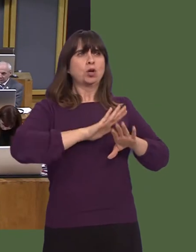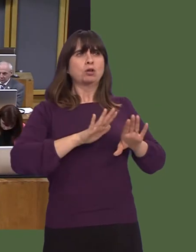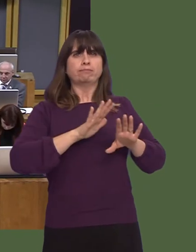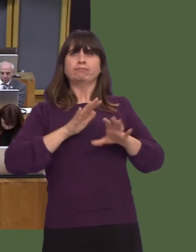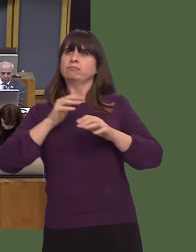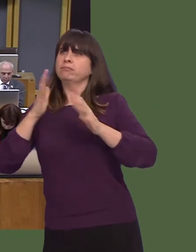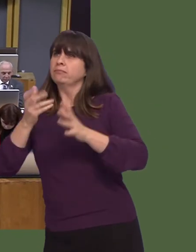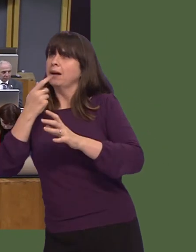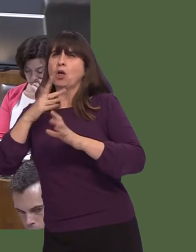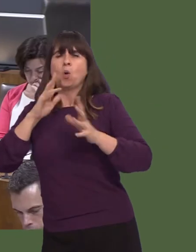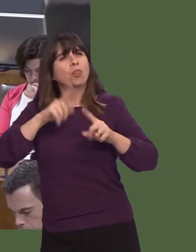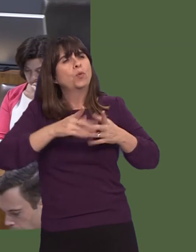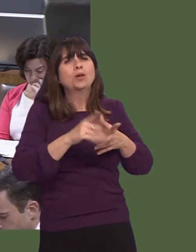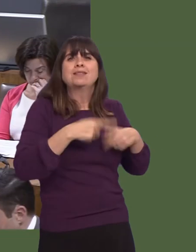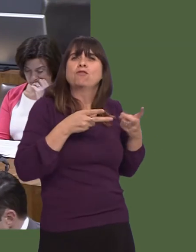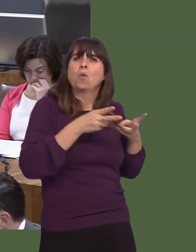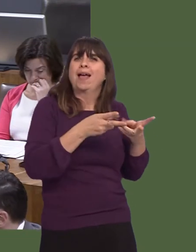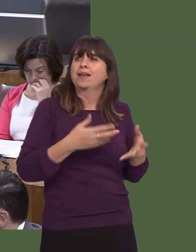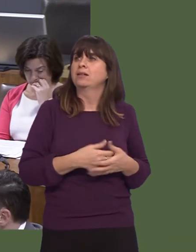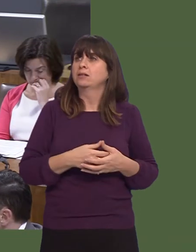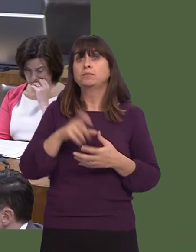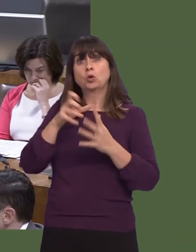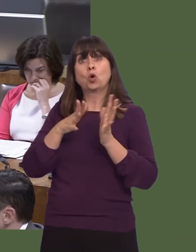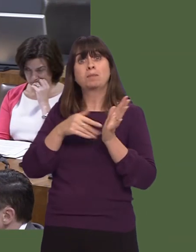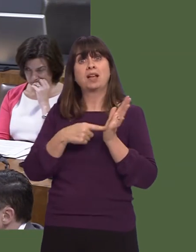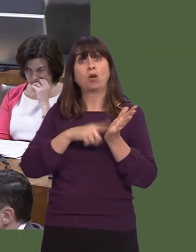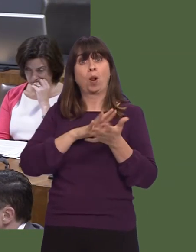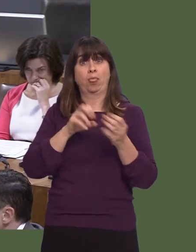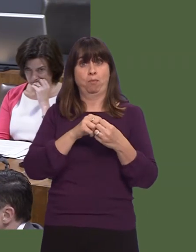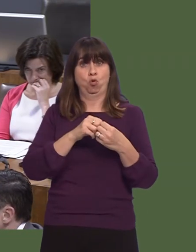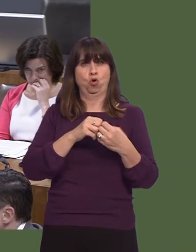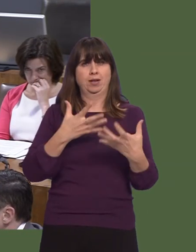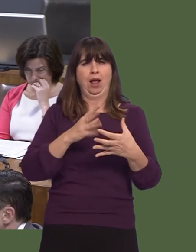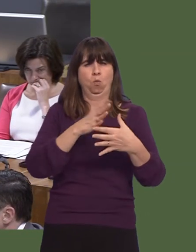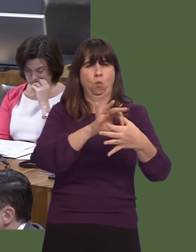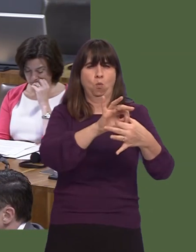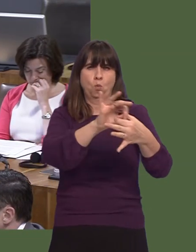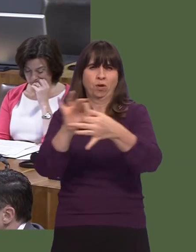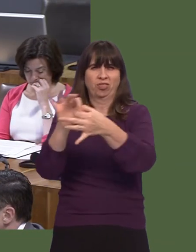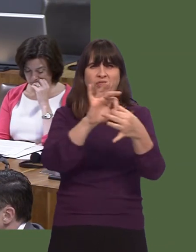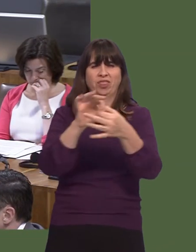that Cwm Taf university health board is working collaboratively with the Valleys Steps programme,